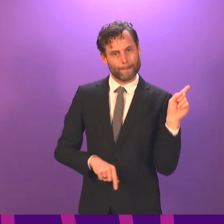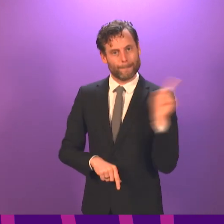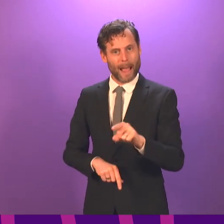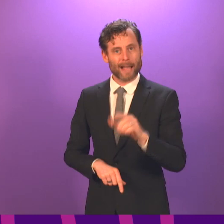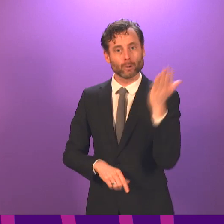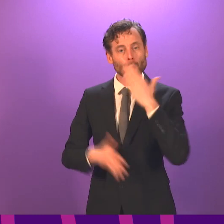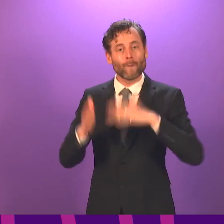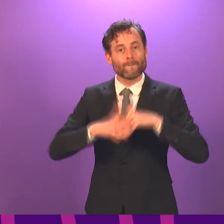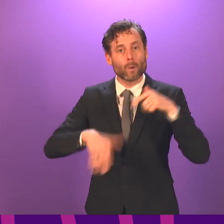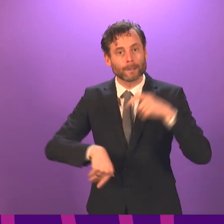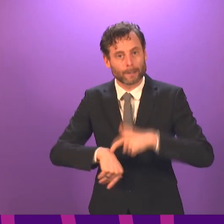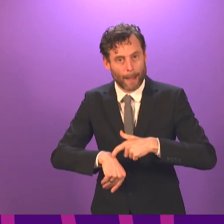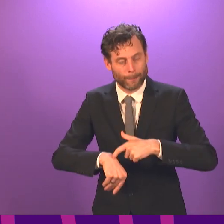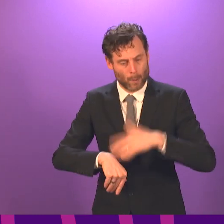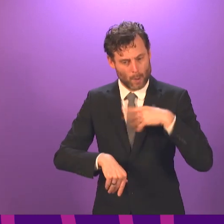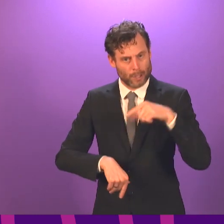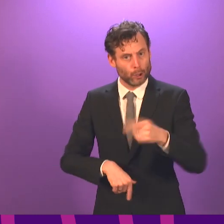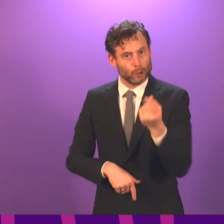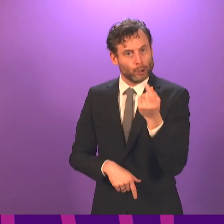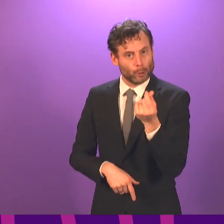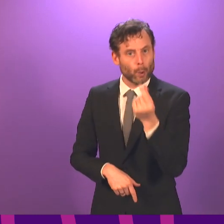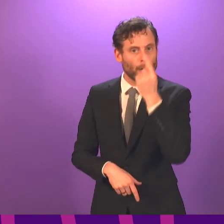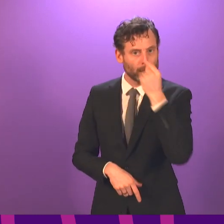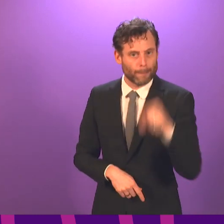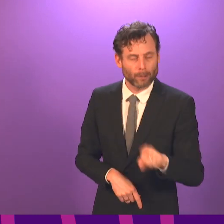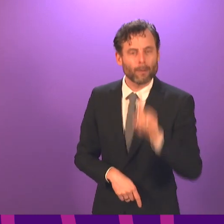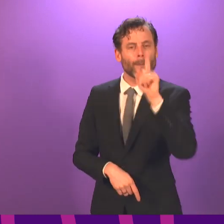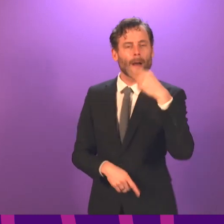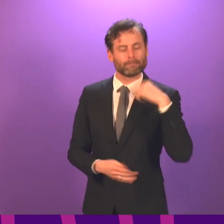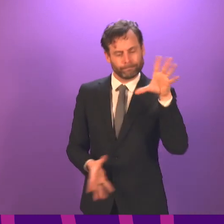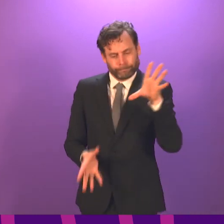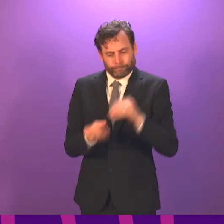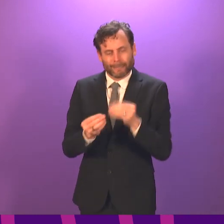First, however, I will give a brief summary of today’s statistics. The total number